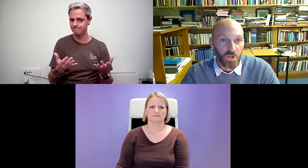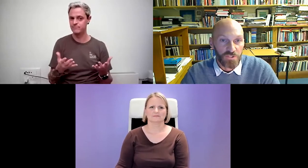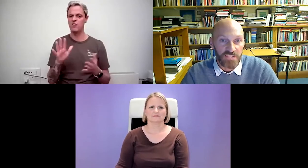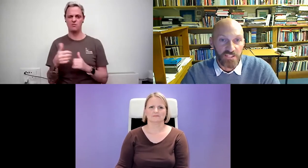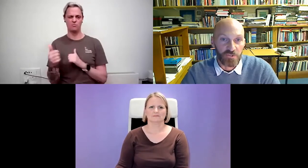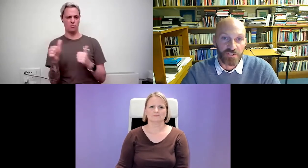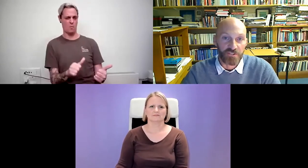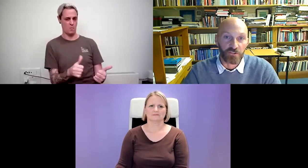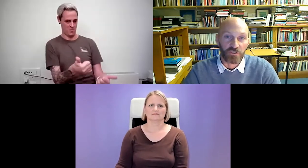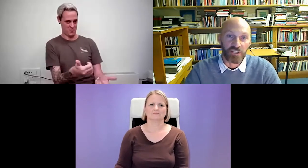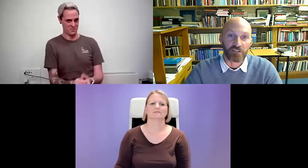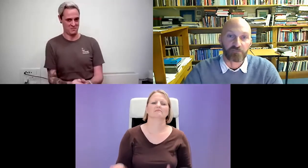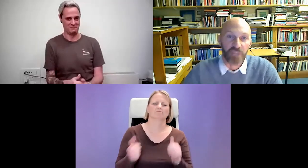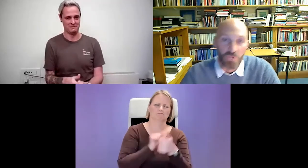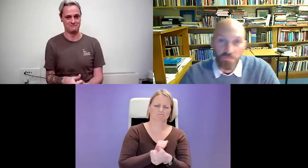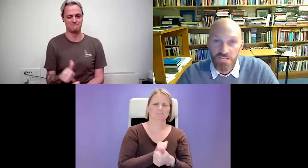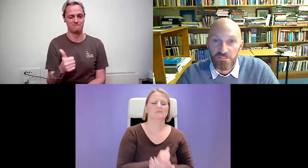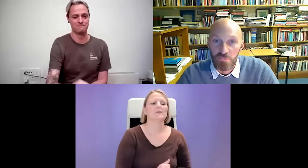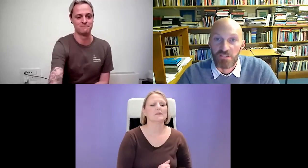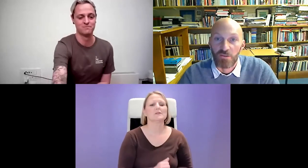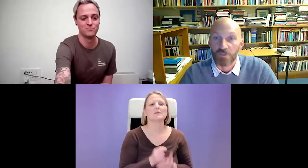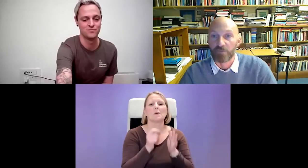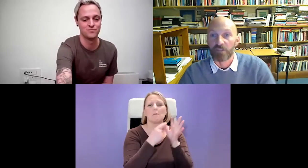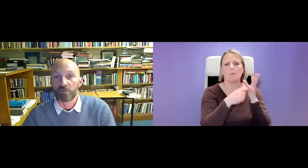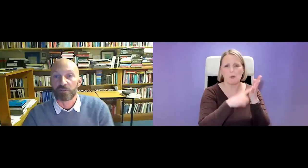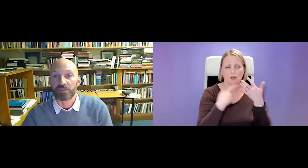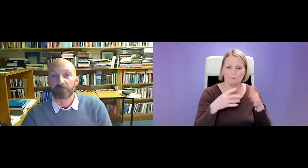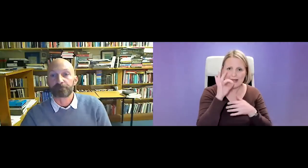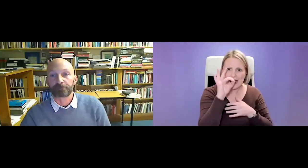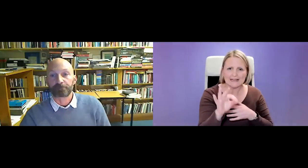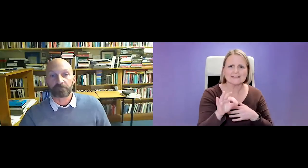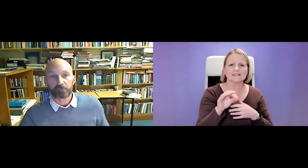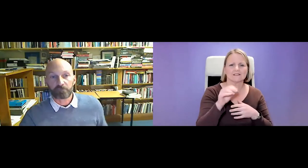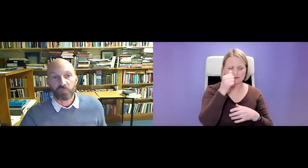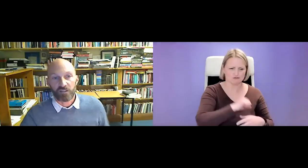Paul’s asking Christians to look again at what it means to be a worshipping community.